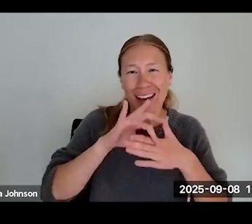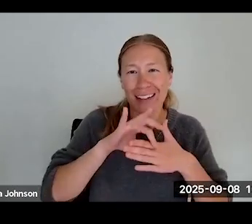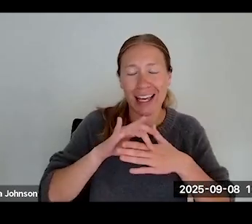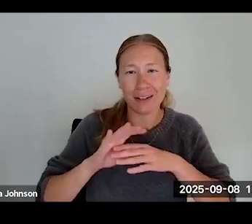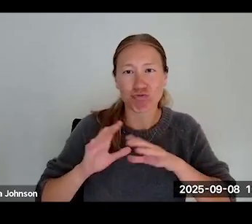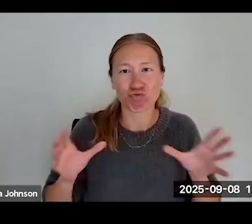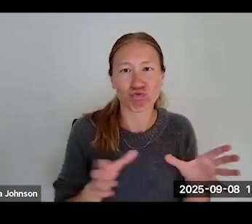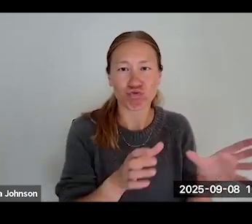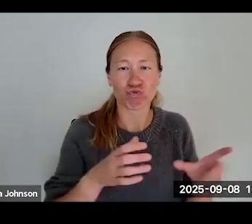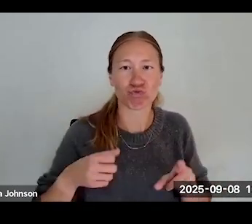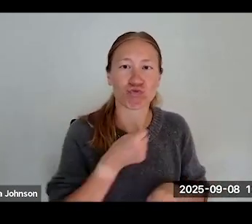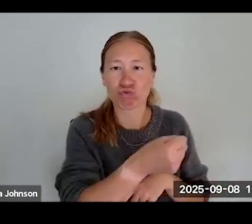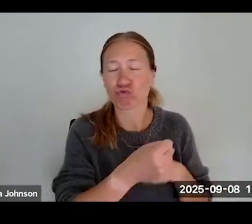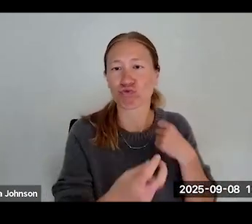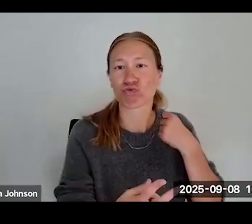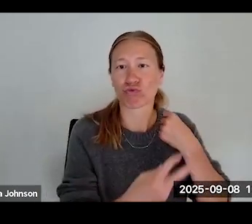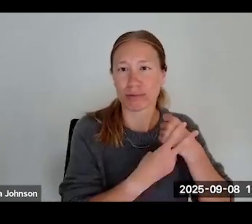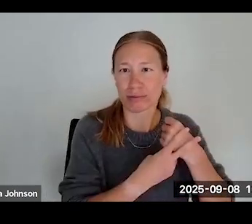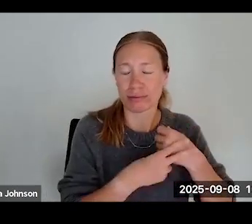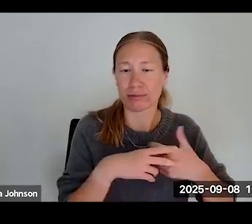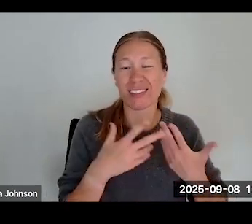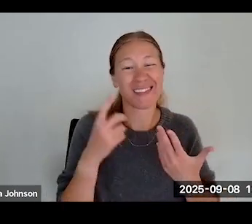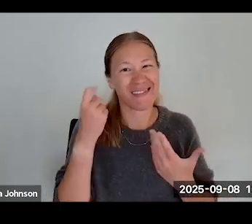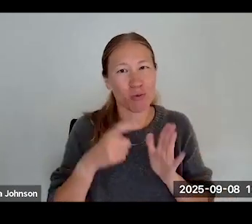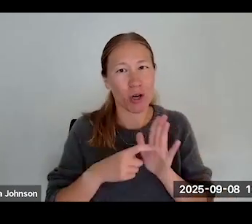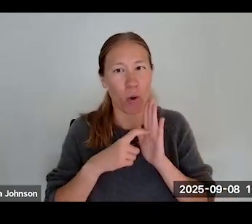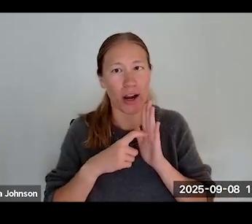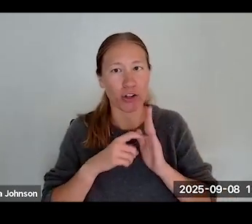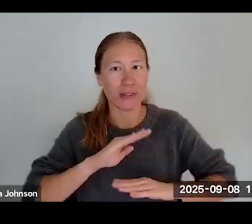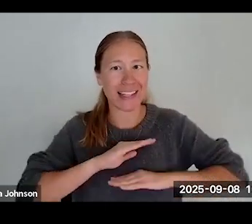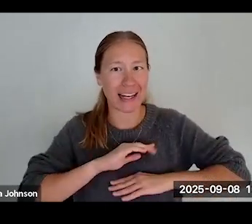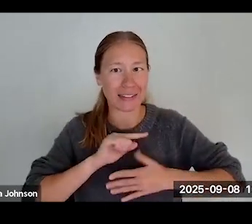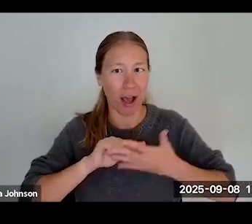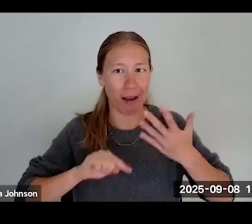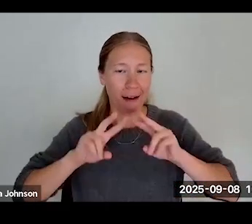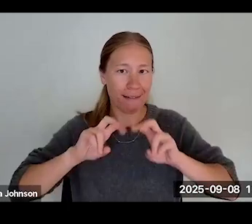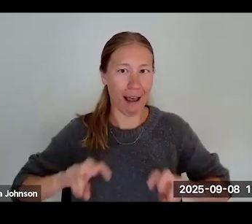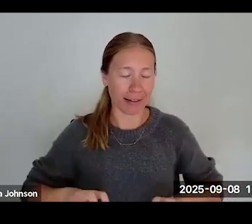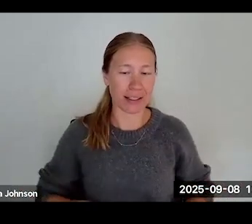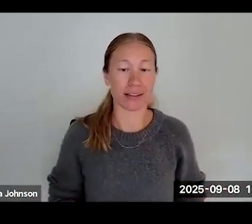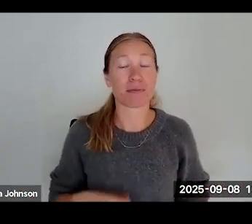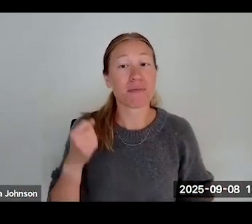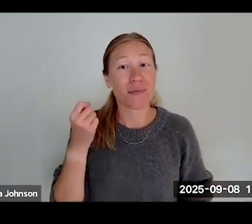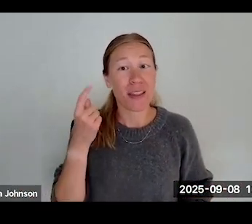provided it meets the following analysis. So for something to be considered archival web content